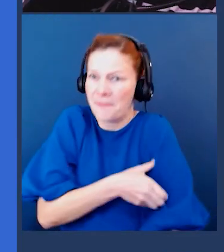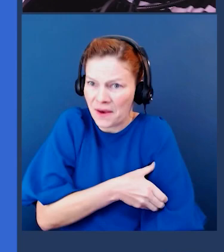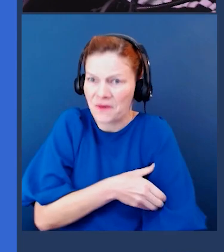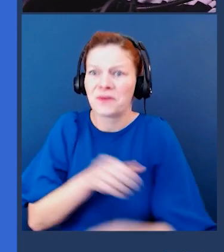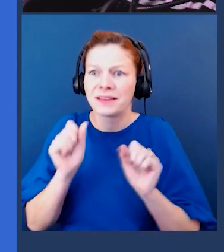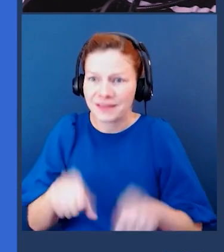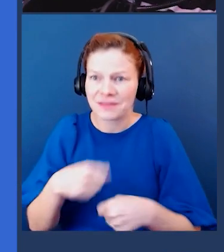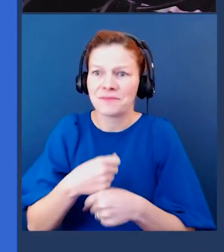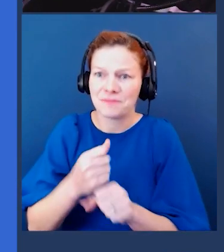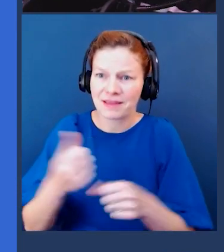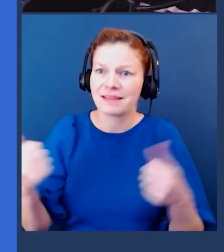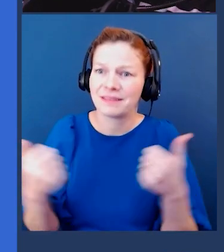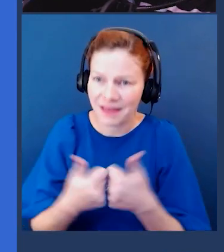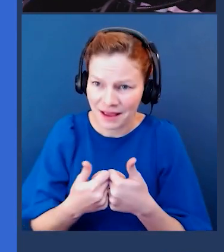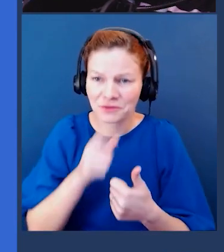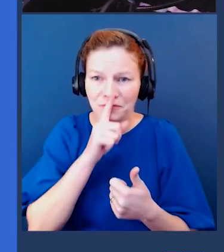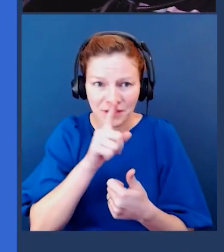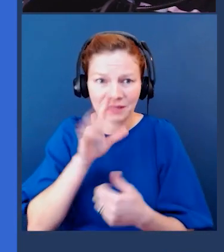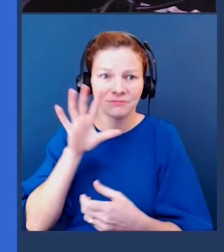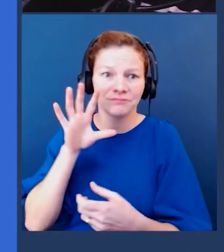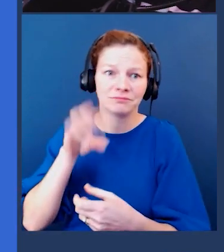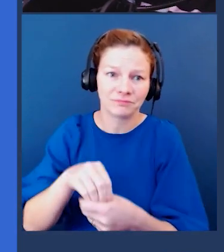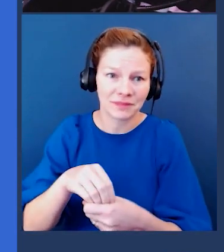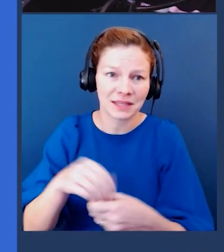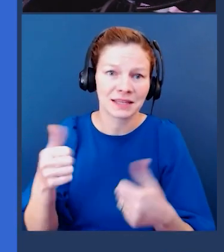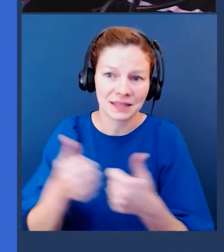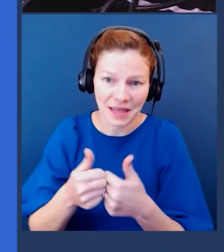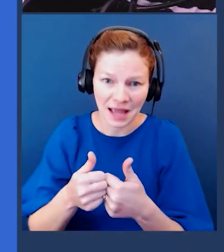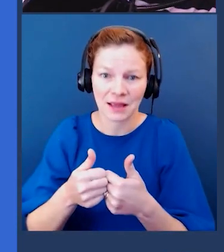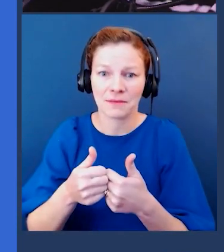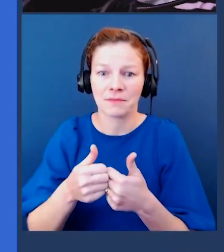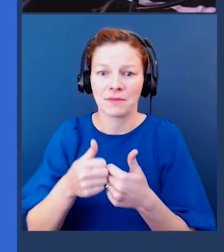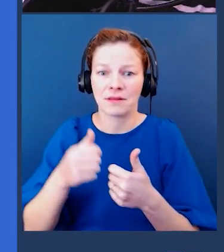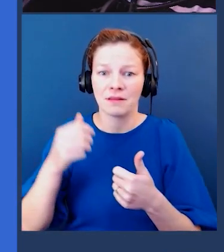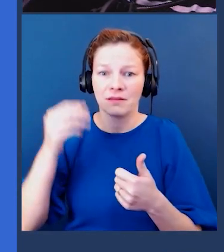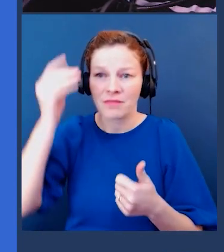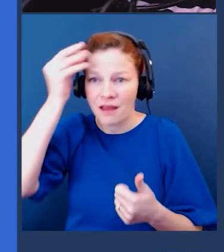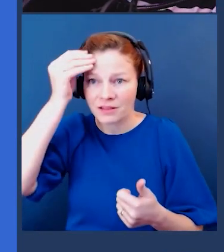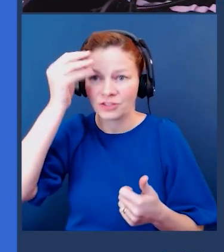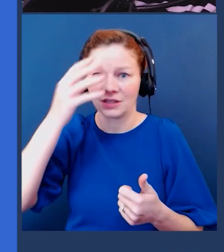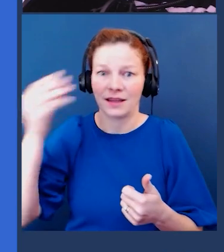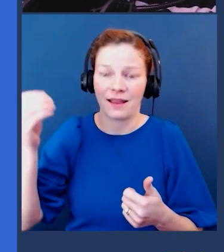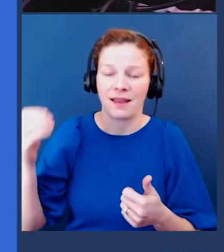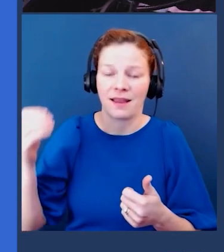a huge part of the game logic and the game foundation already being built and already ready to use.